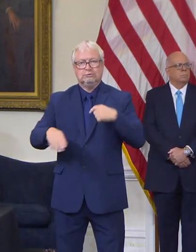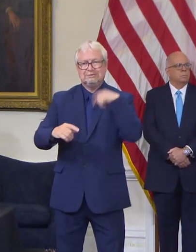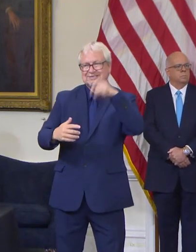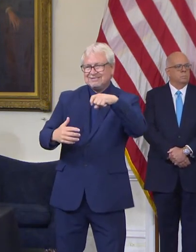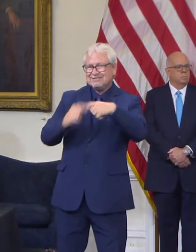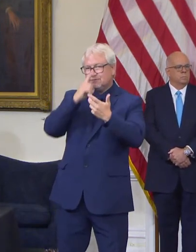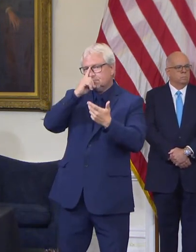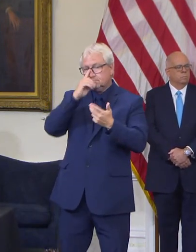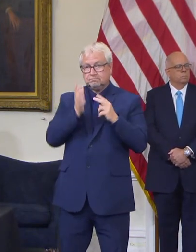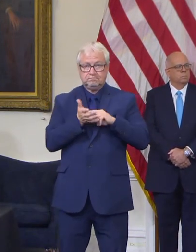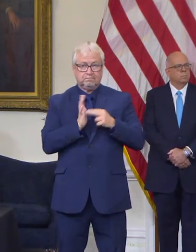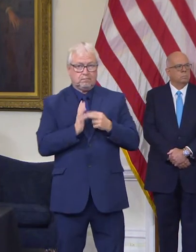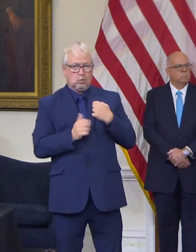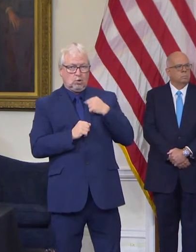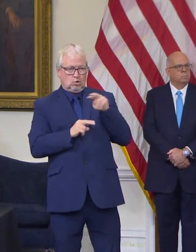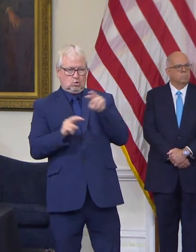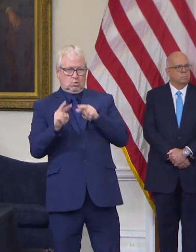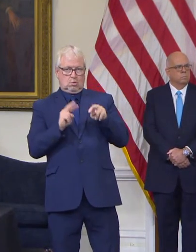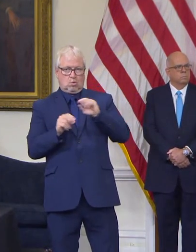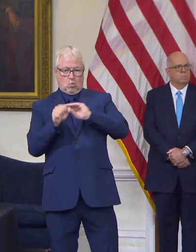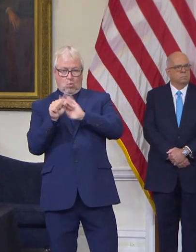As I noted, COVID-19 is a small factor contributing to children in hospitals.